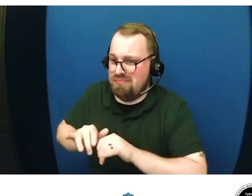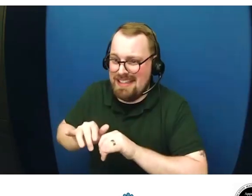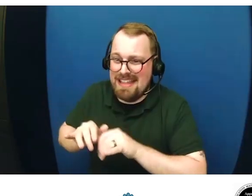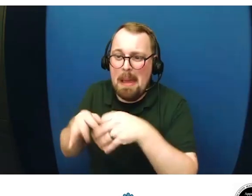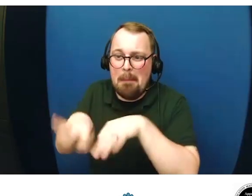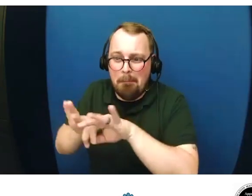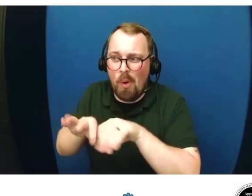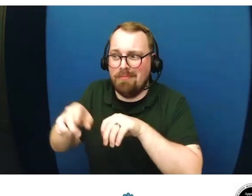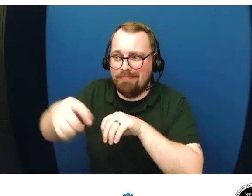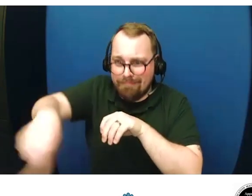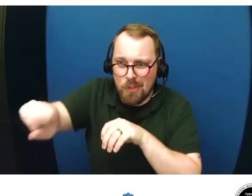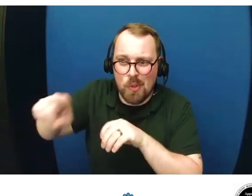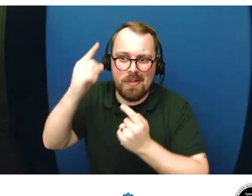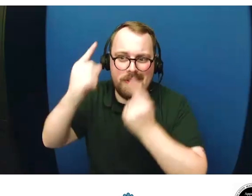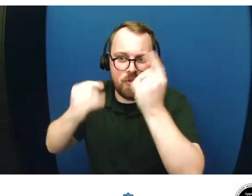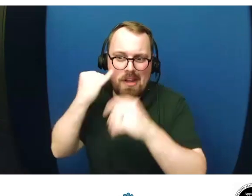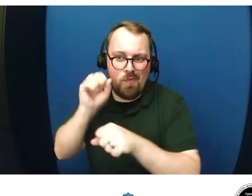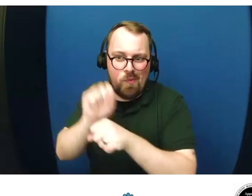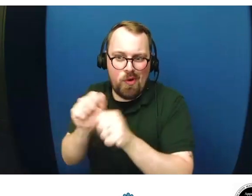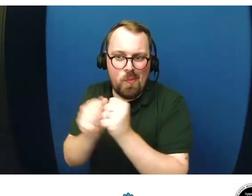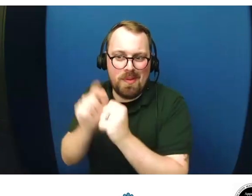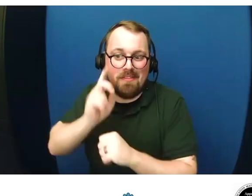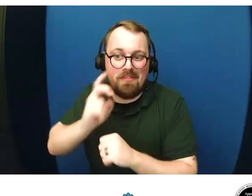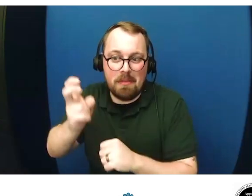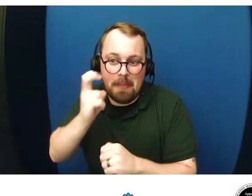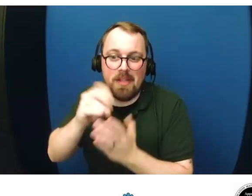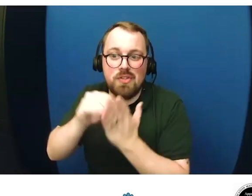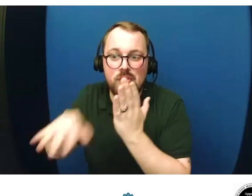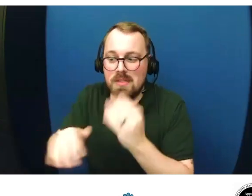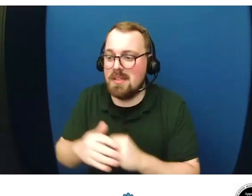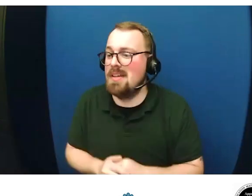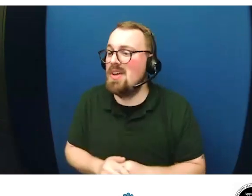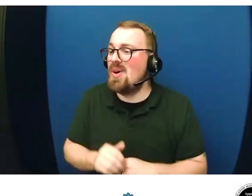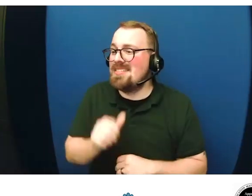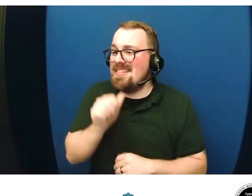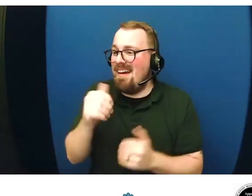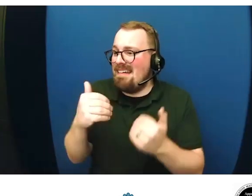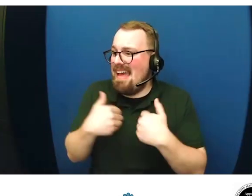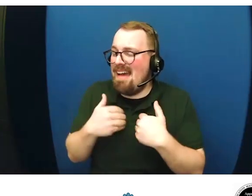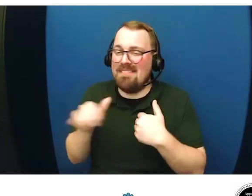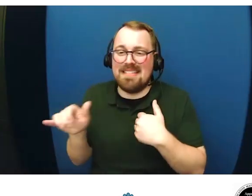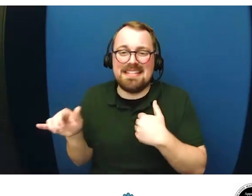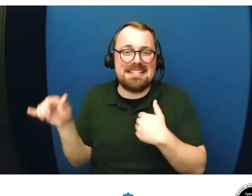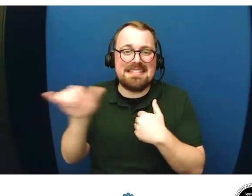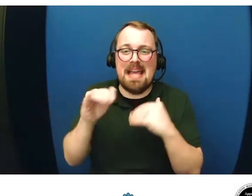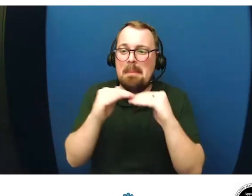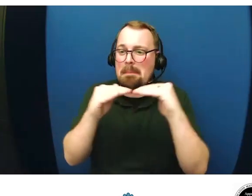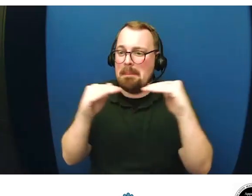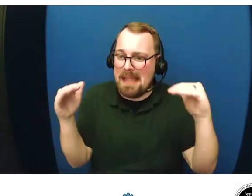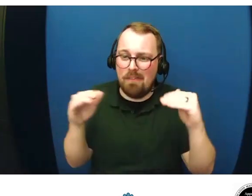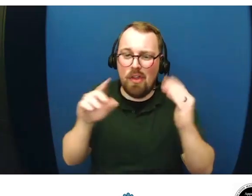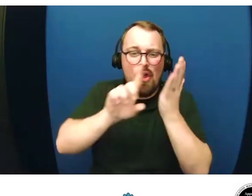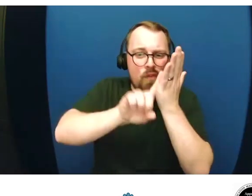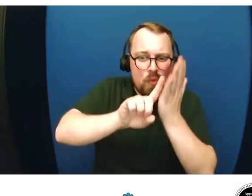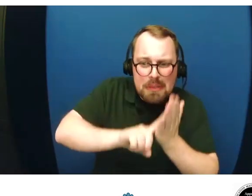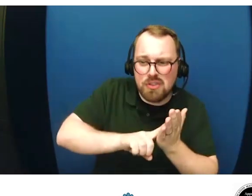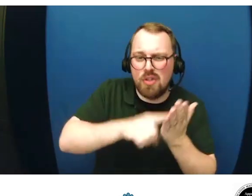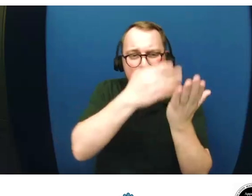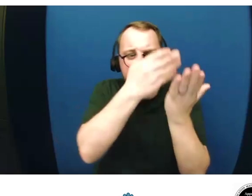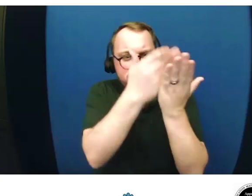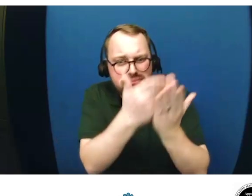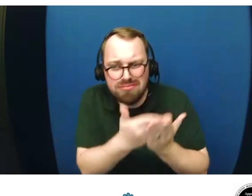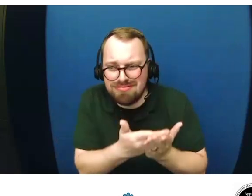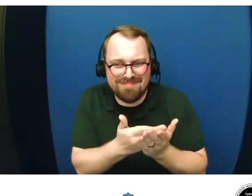should consider. So it is not the same level of, you know, research, backing and...and thoroughness